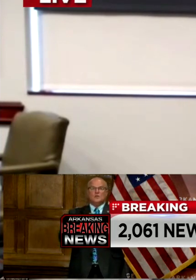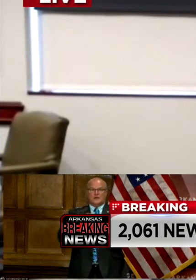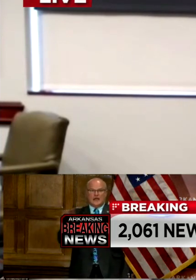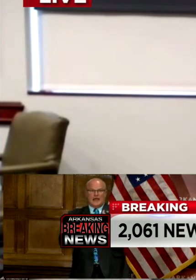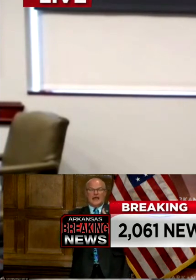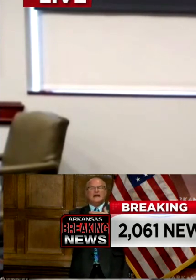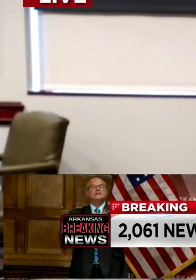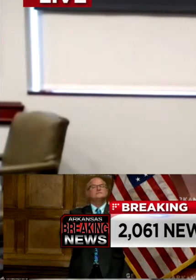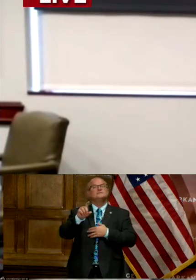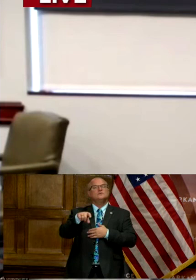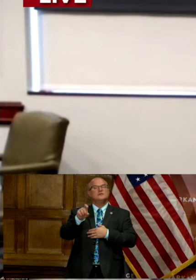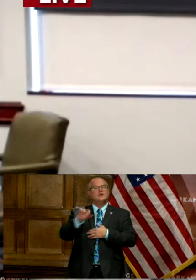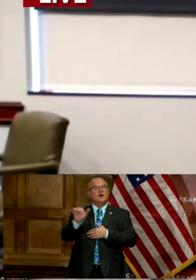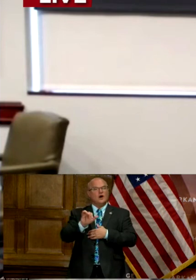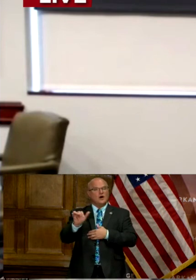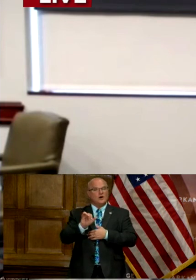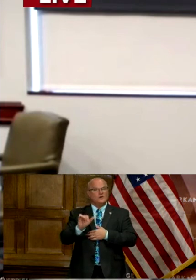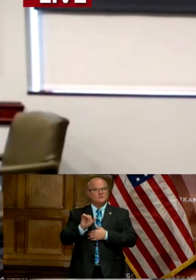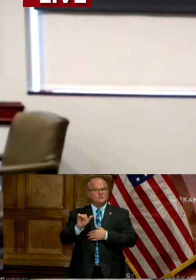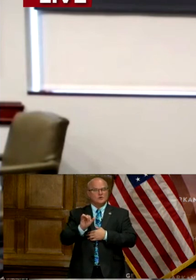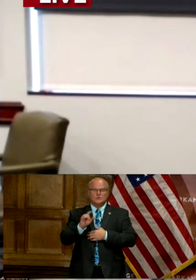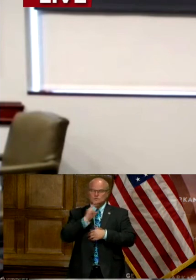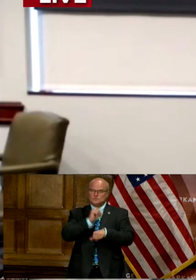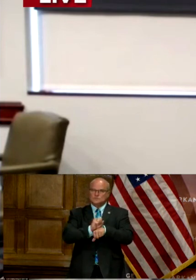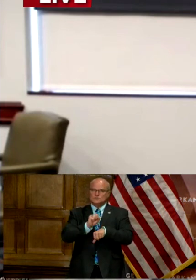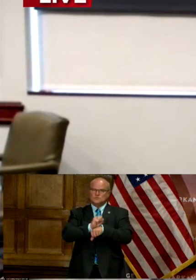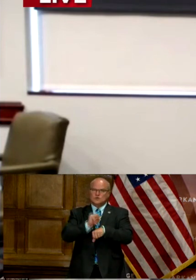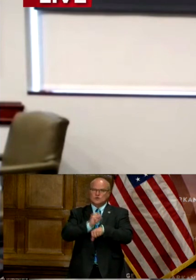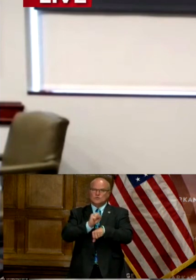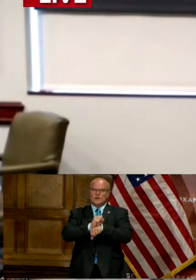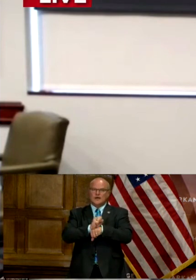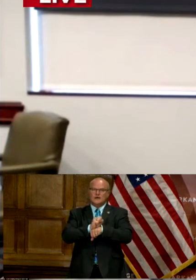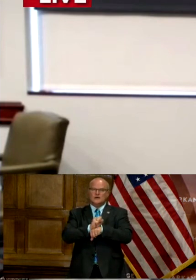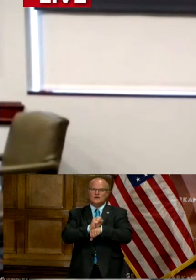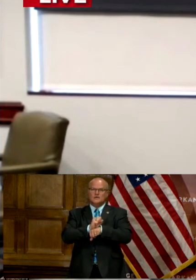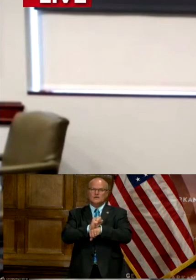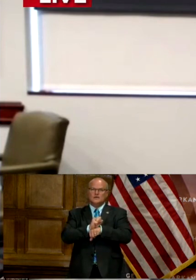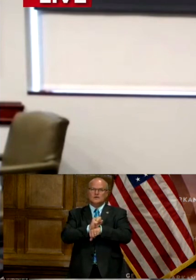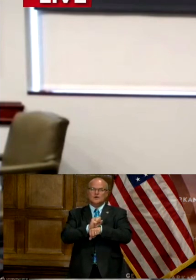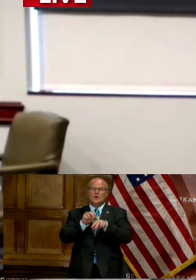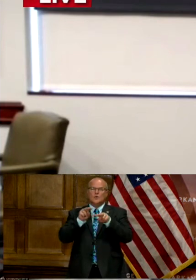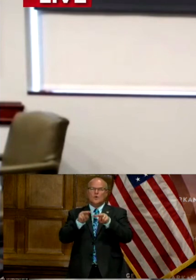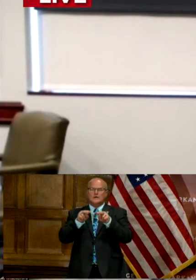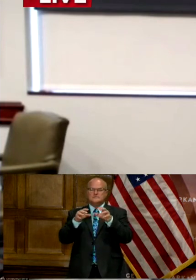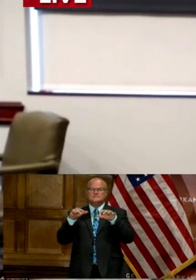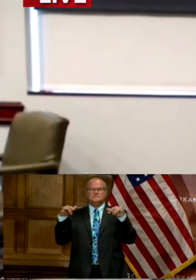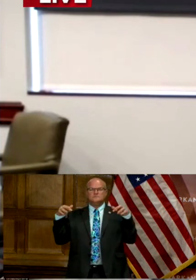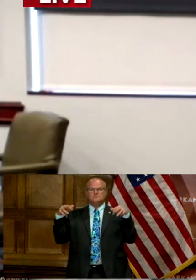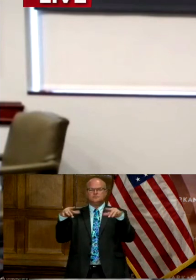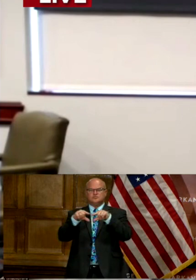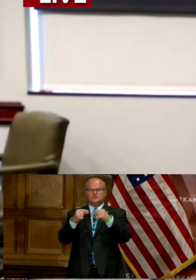DISTANCE. PART OF THE RECOMMENDATION THAT WE'RE BRINGING IS WE NEED TO